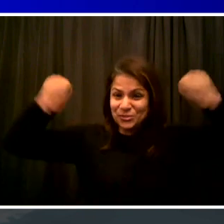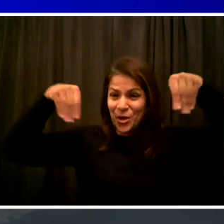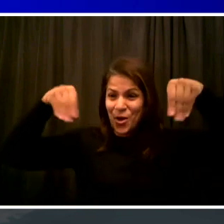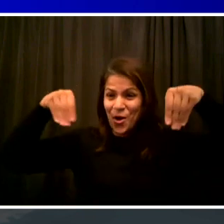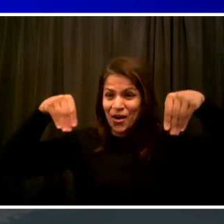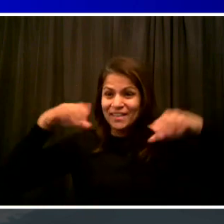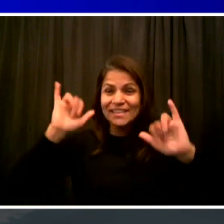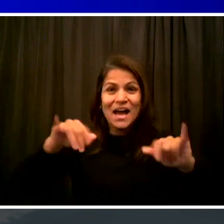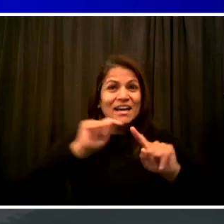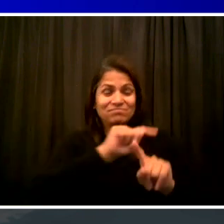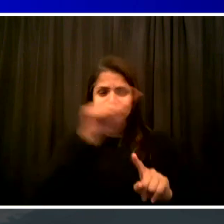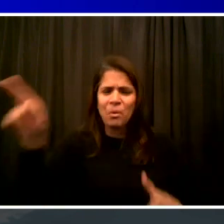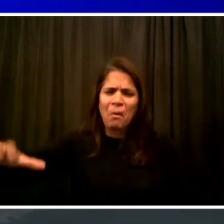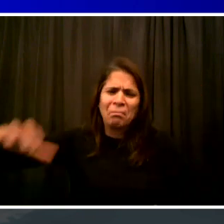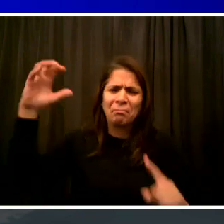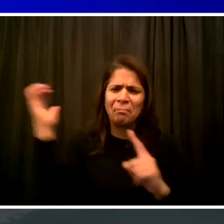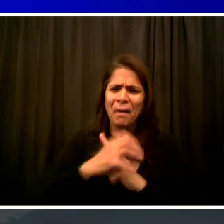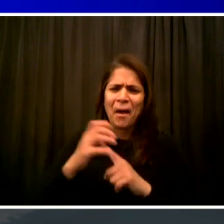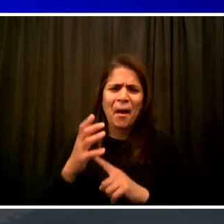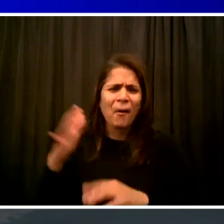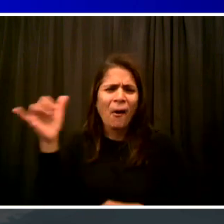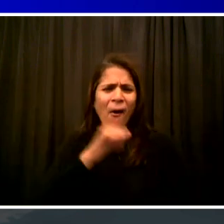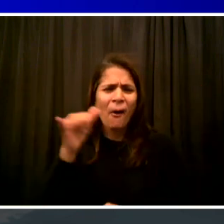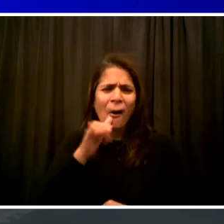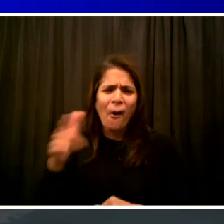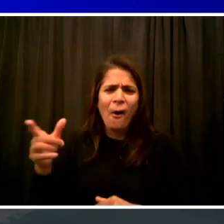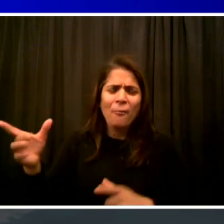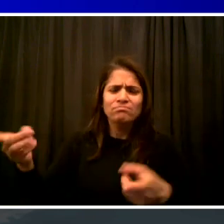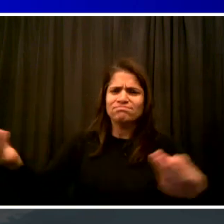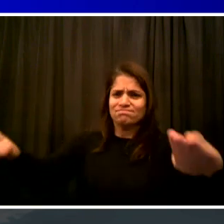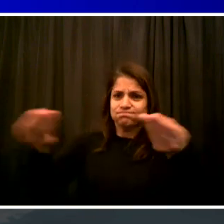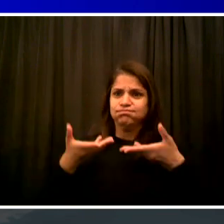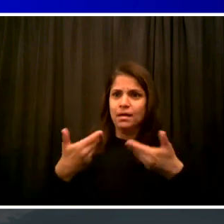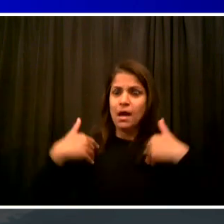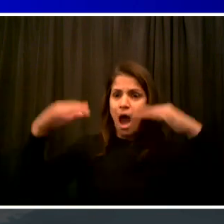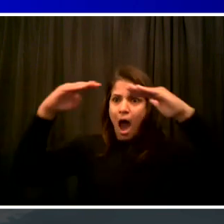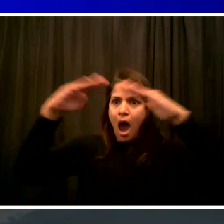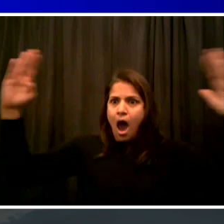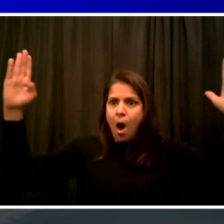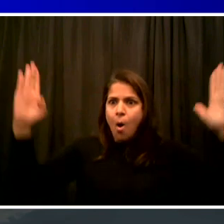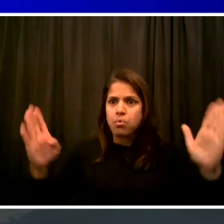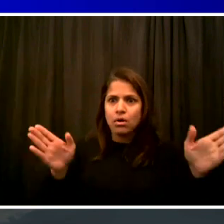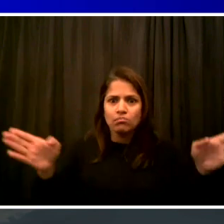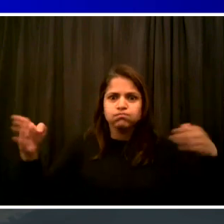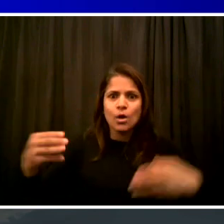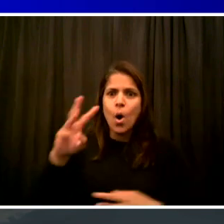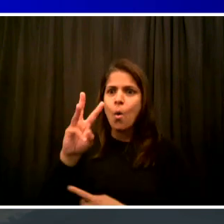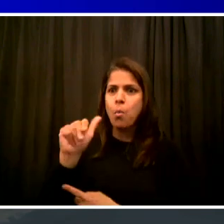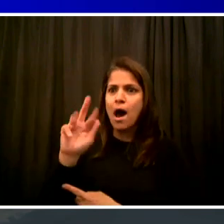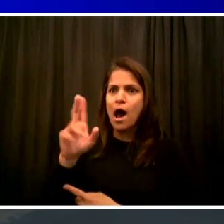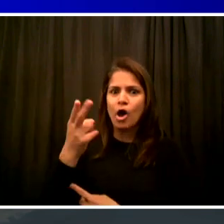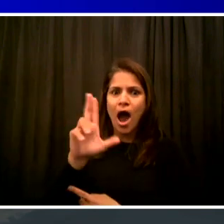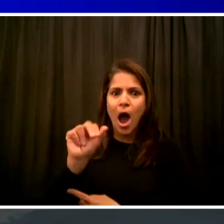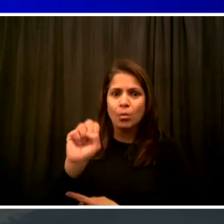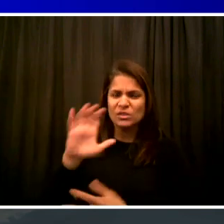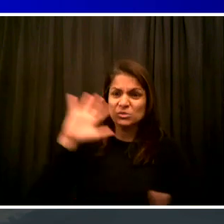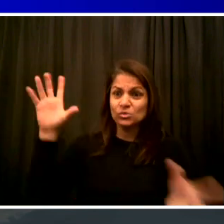N EWYORK CITY. CENTURY 21, CENTURY 21 STORES AREPR OIDVING 20,000 SQUARE